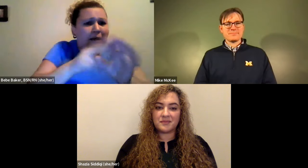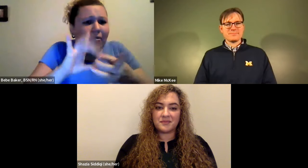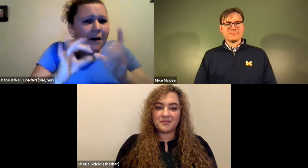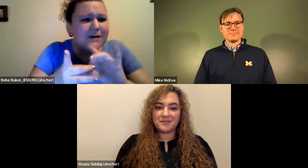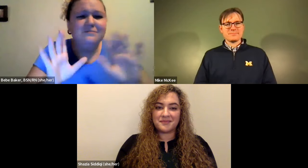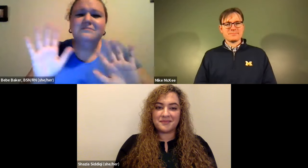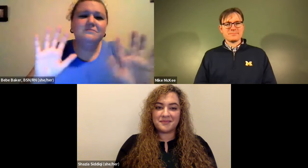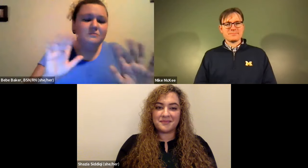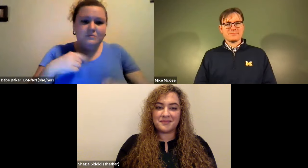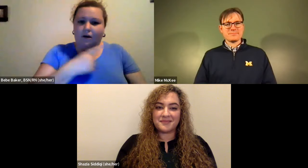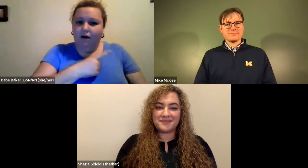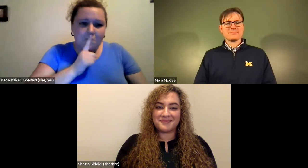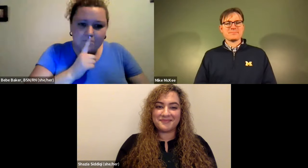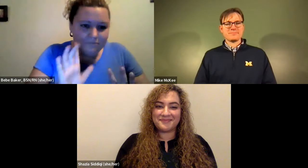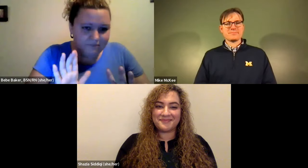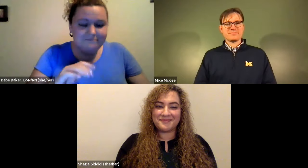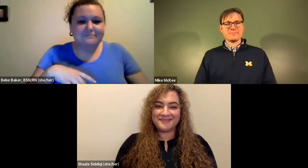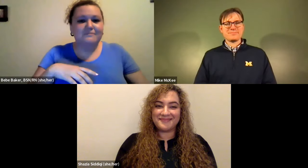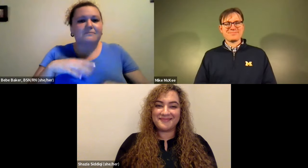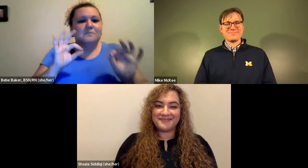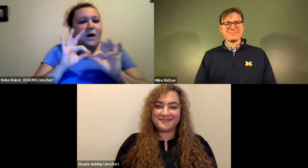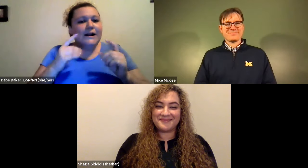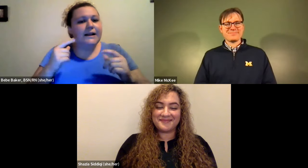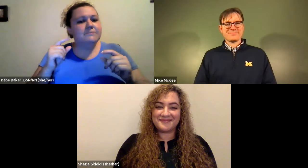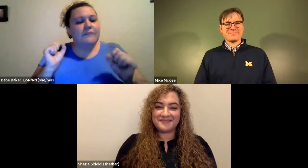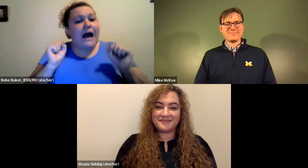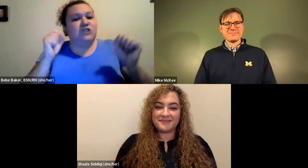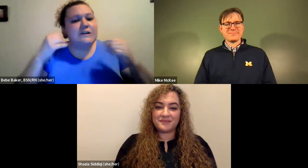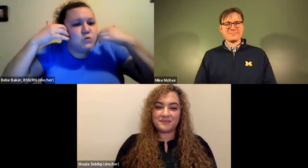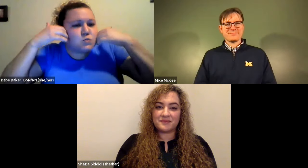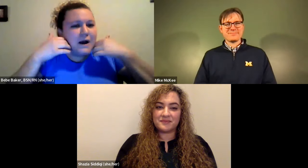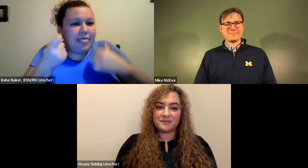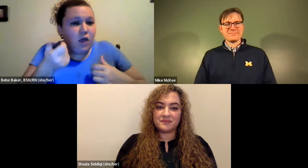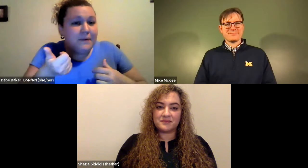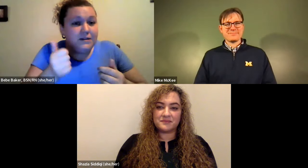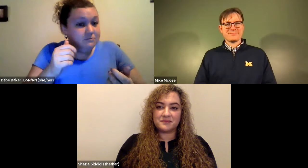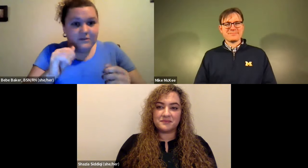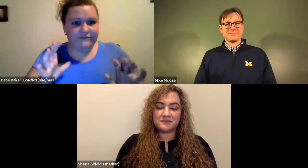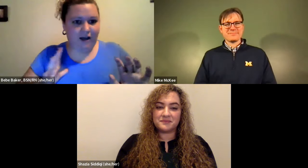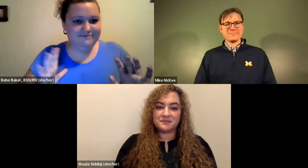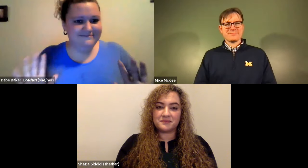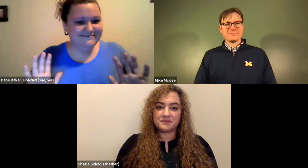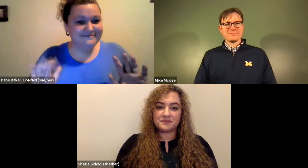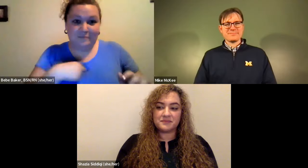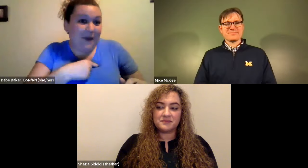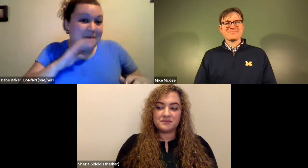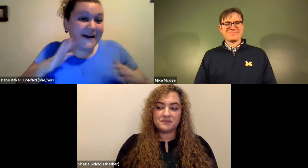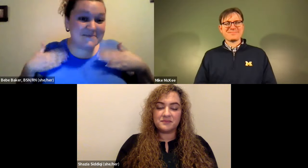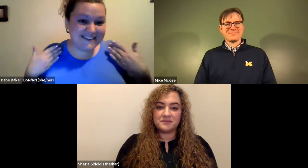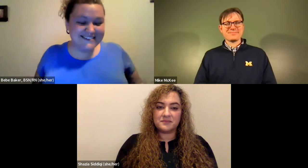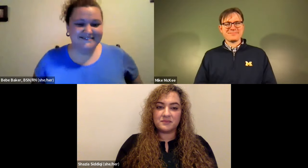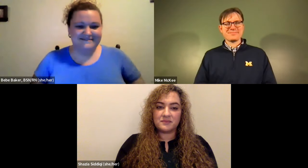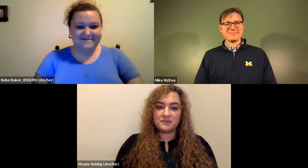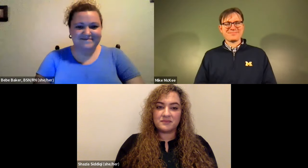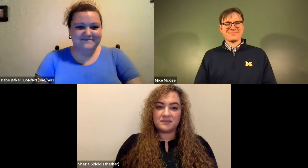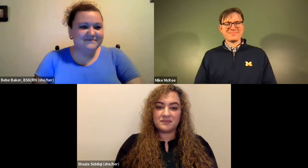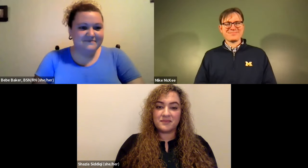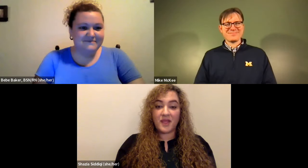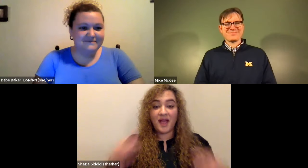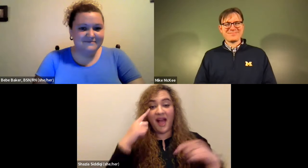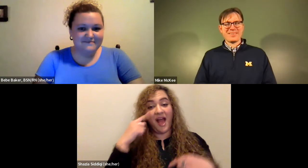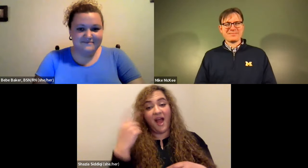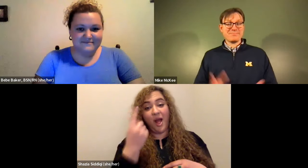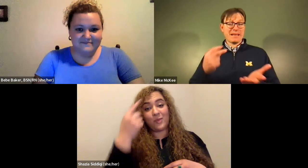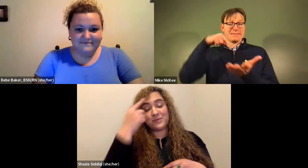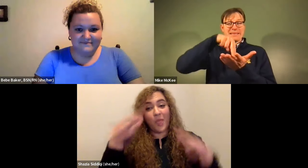Cristine Saunders: work a little bit harder, so you don't have to do crossfit or join the Olympics just a little bit to get you warm you don't have to be really sweaty just a little bit and then we'll be happy.